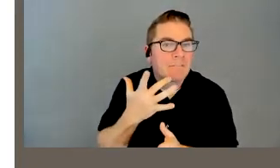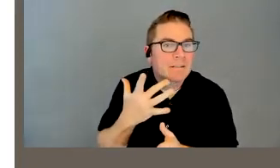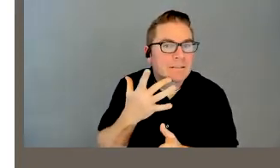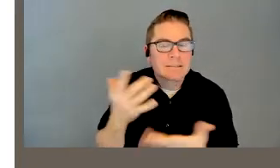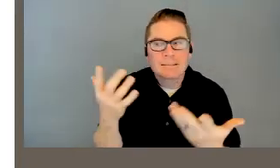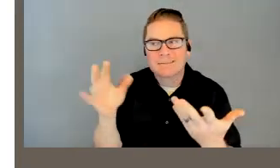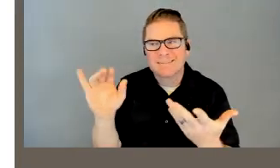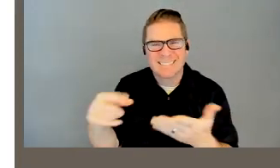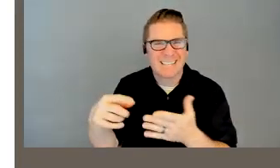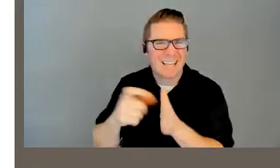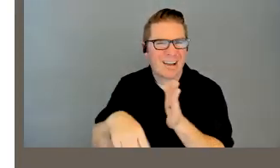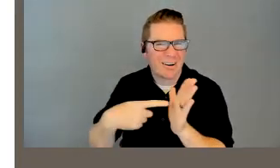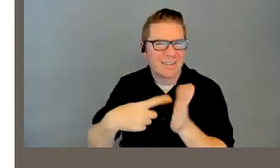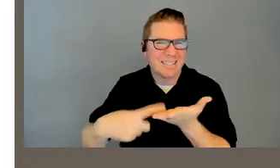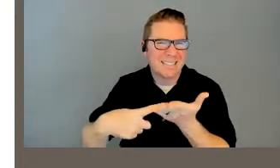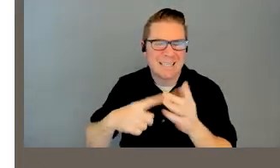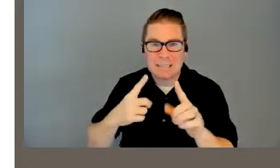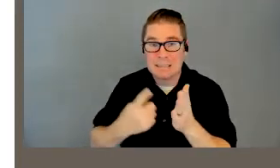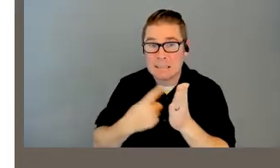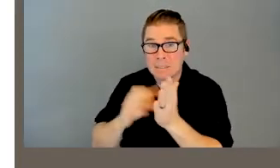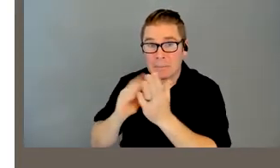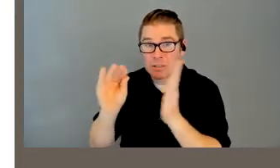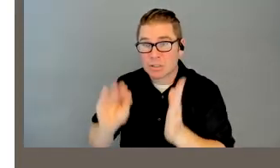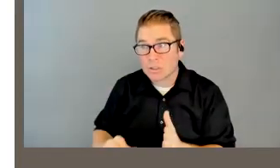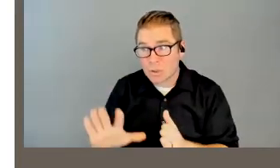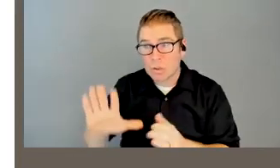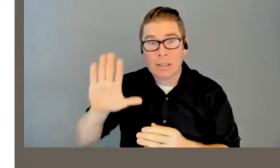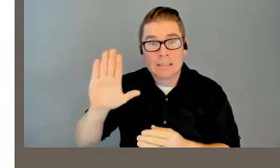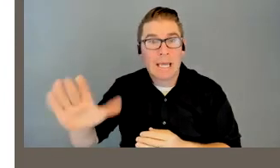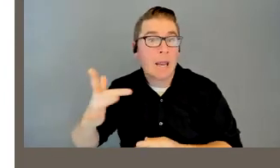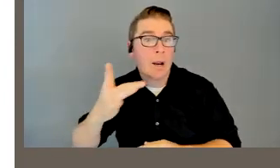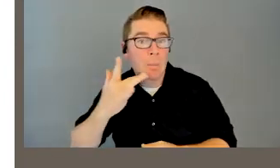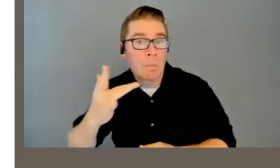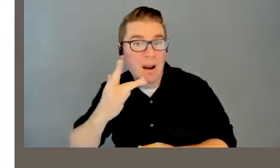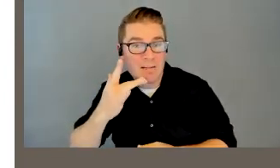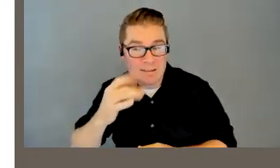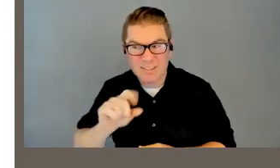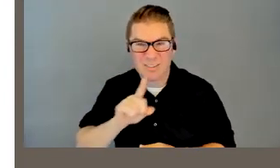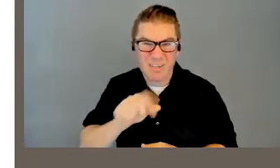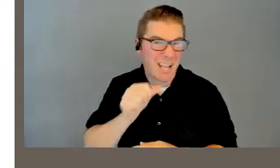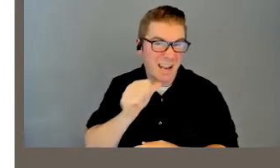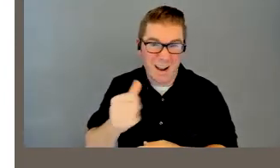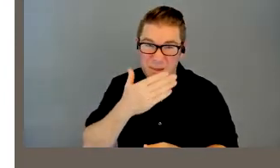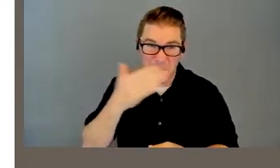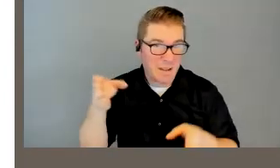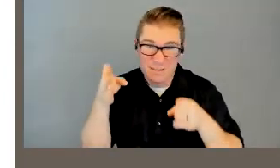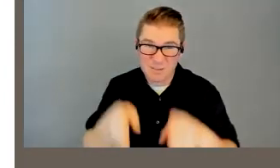the students learning preference is not the best learning strategy. So I have a little bit of an issue with that.